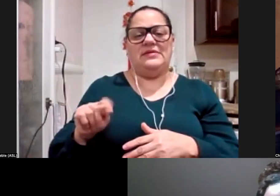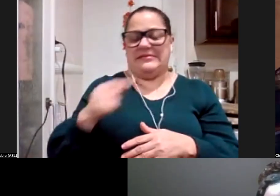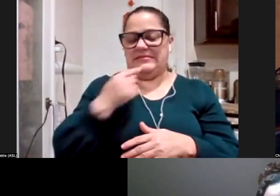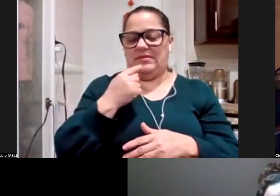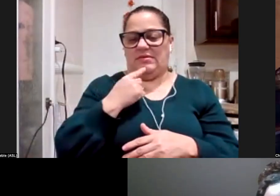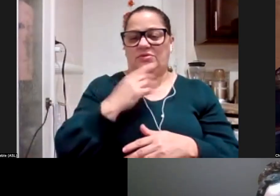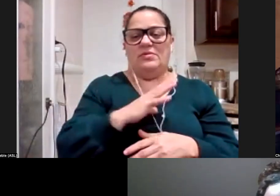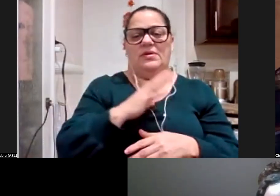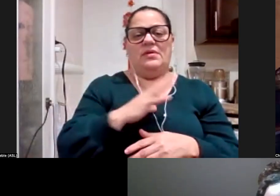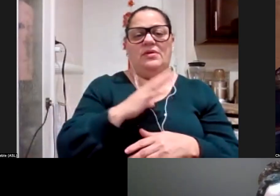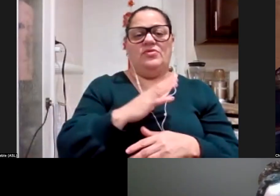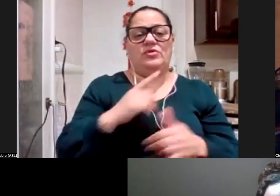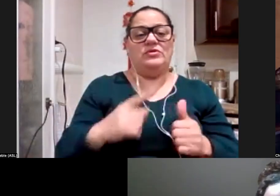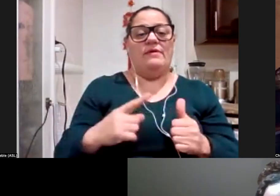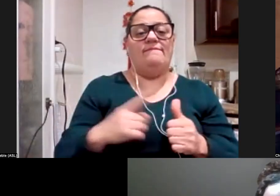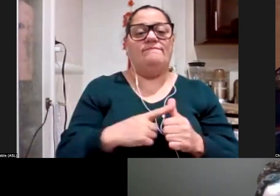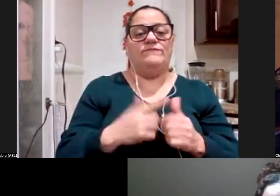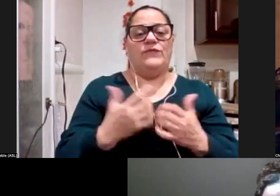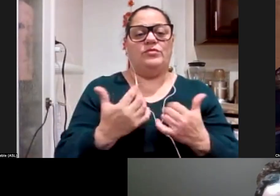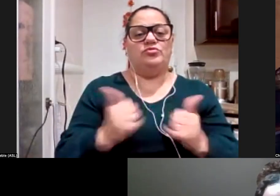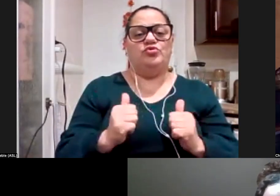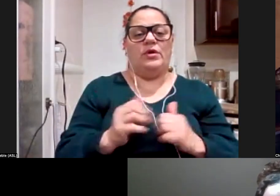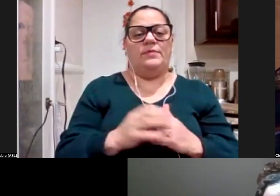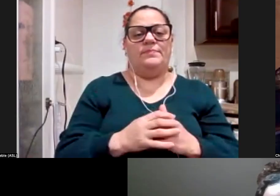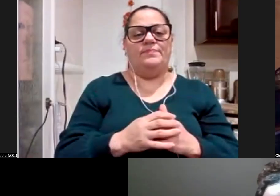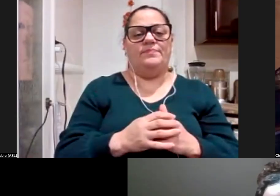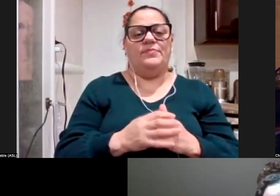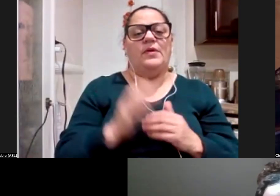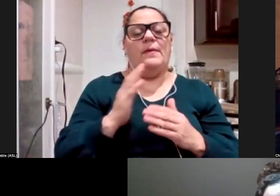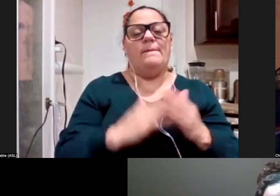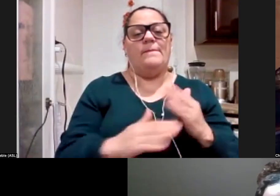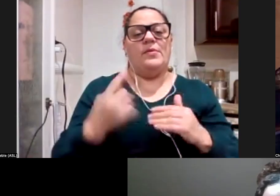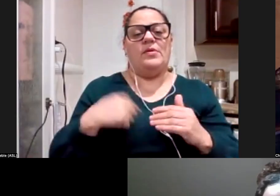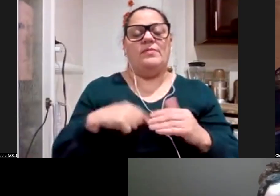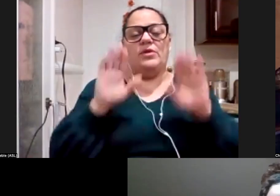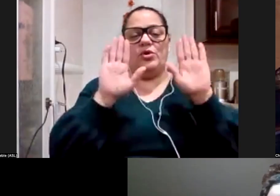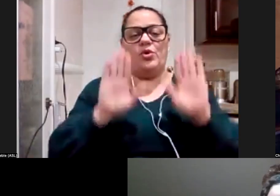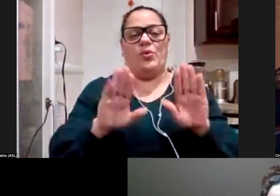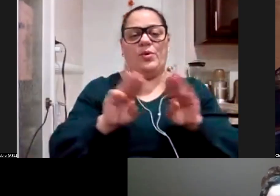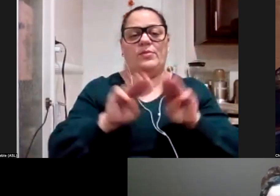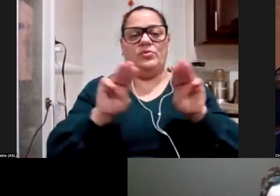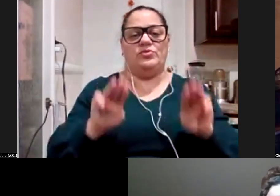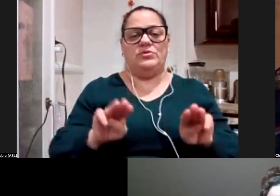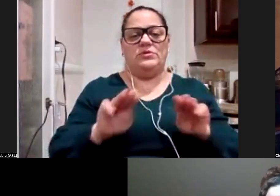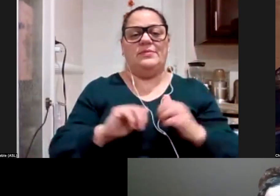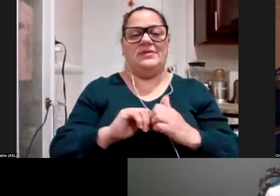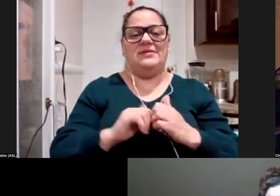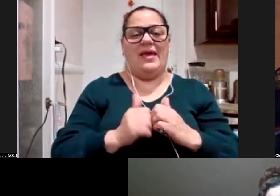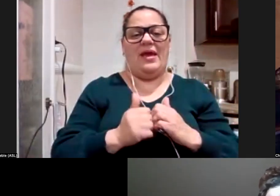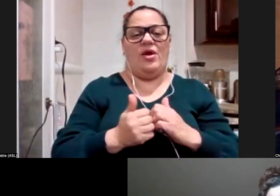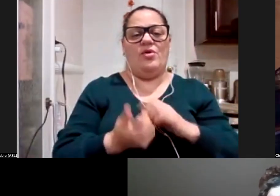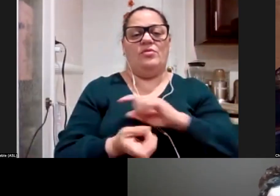um it's our first try. Um and part of any great museum is how it will evolve as we turn the